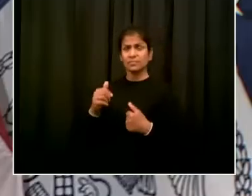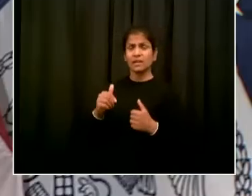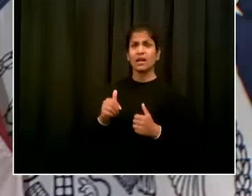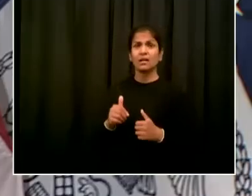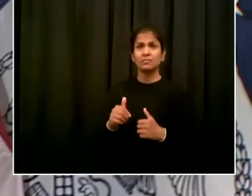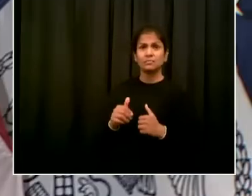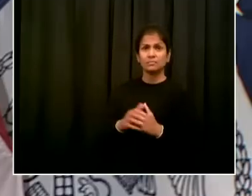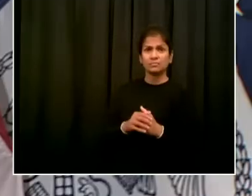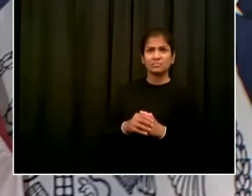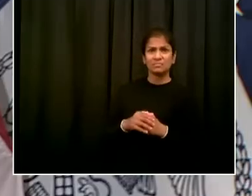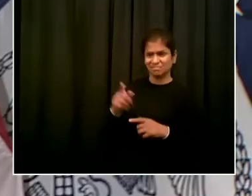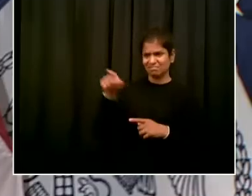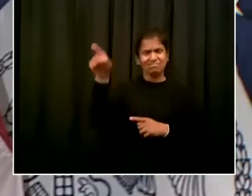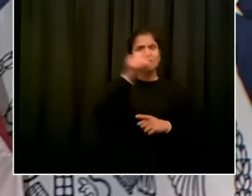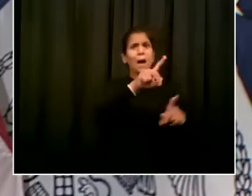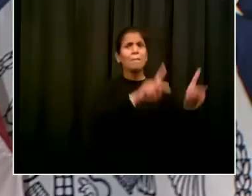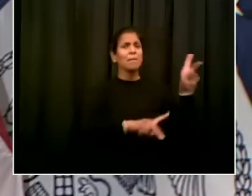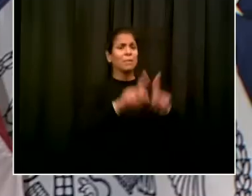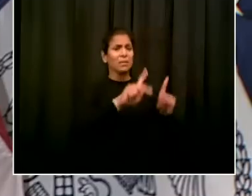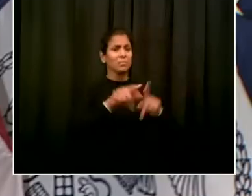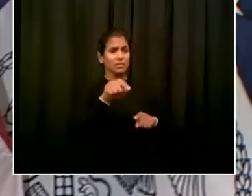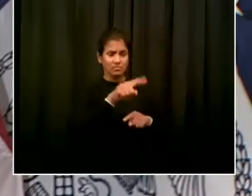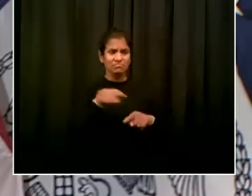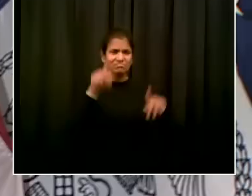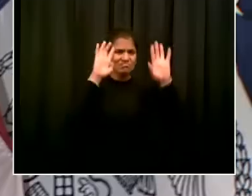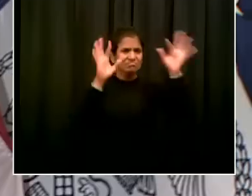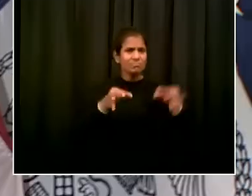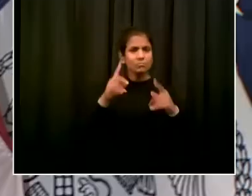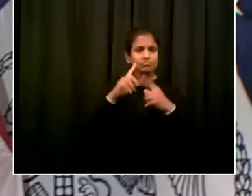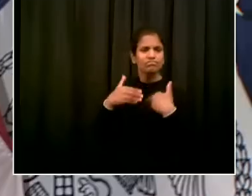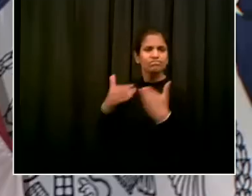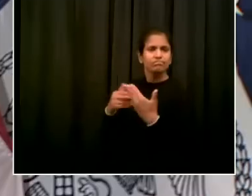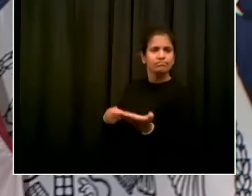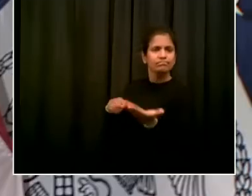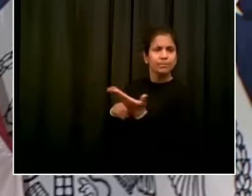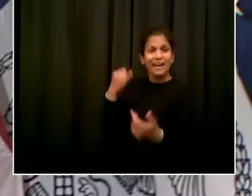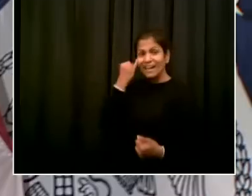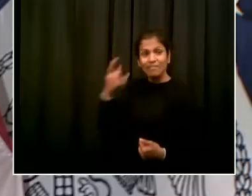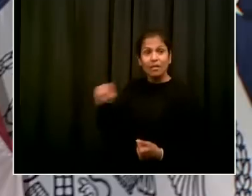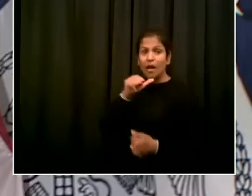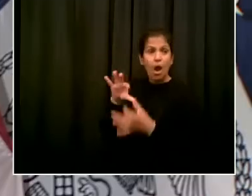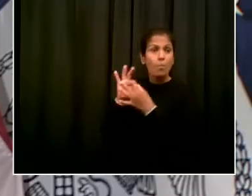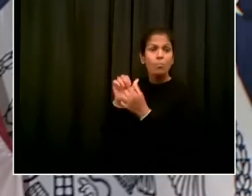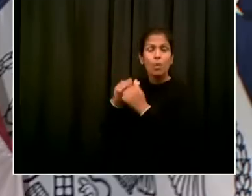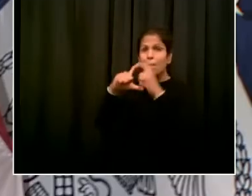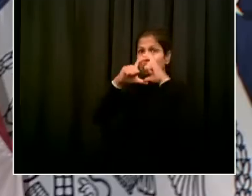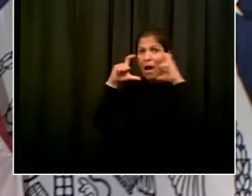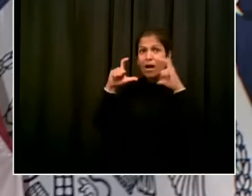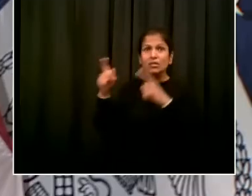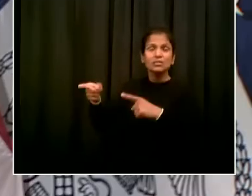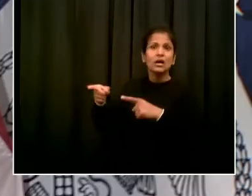INFORMATION.